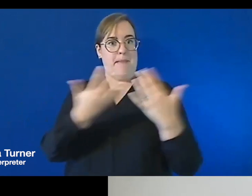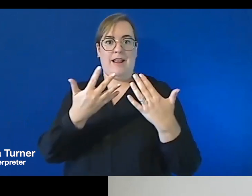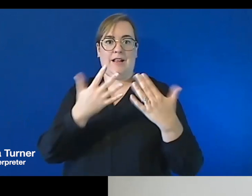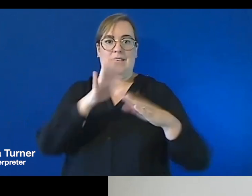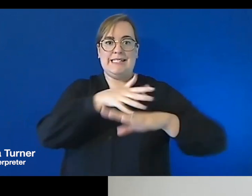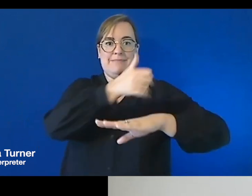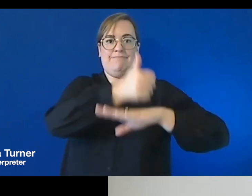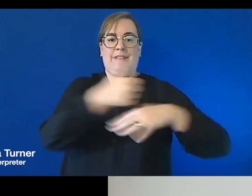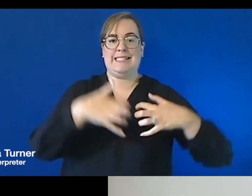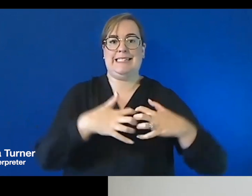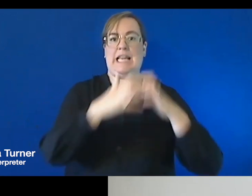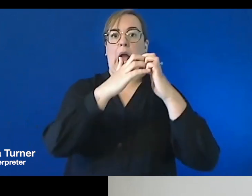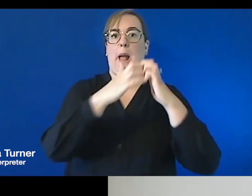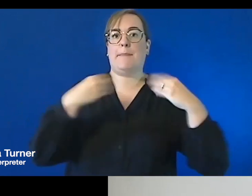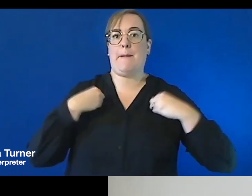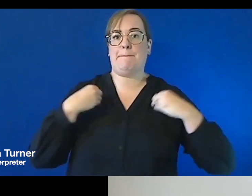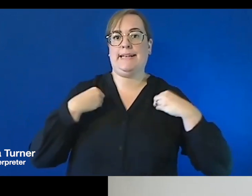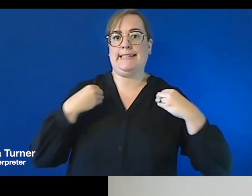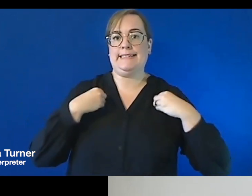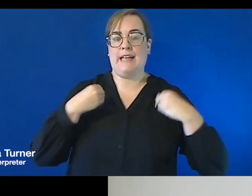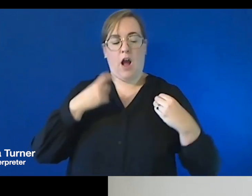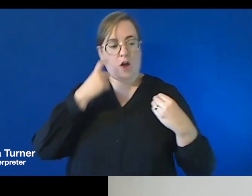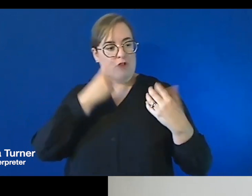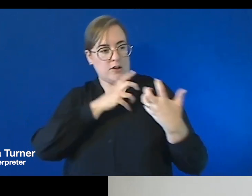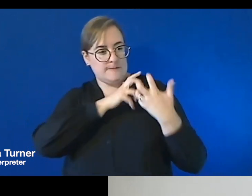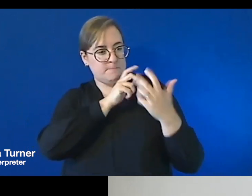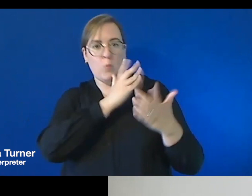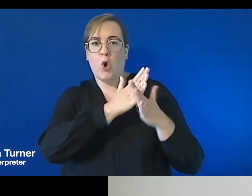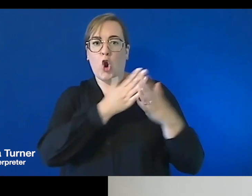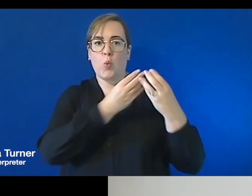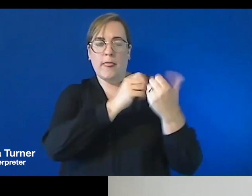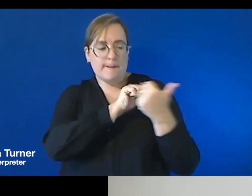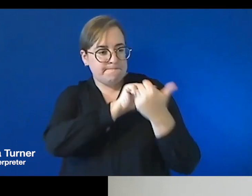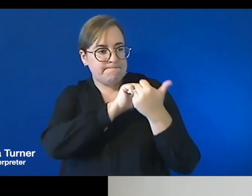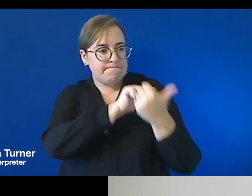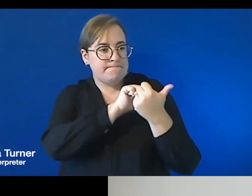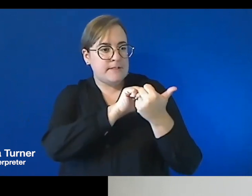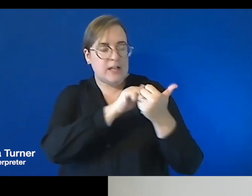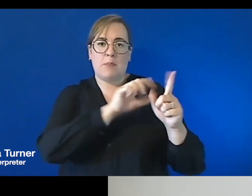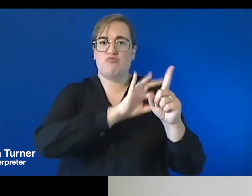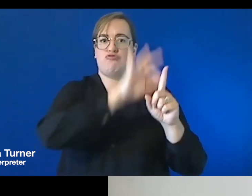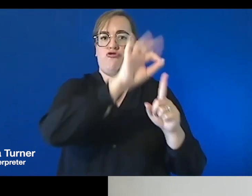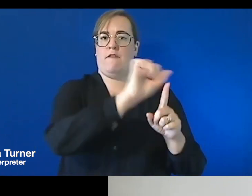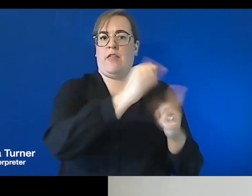connector, create something similar or better and that's how I became a part of this movement.